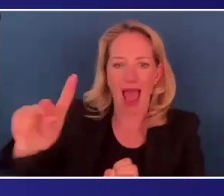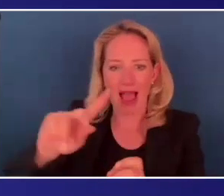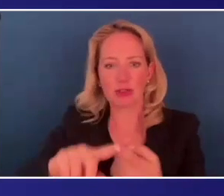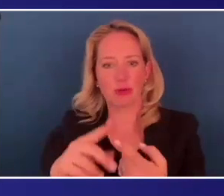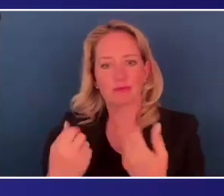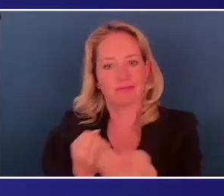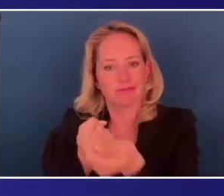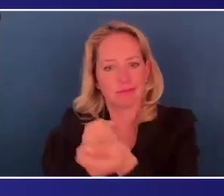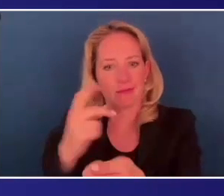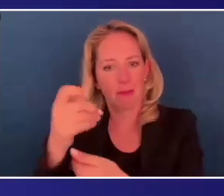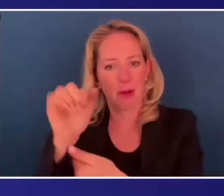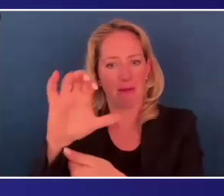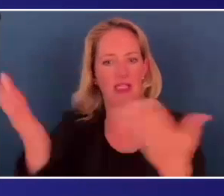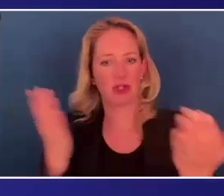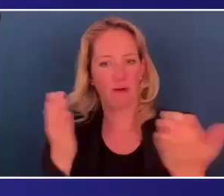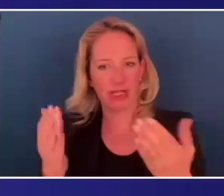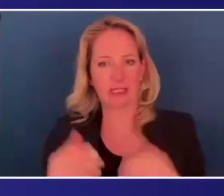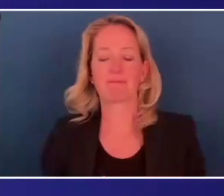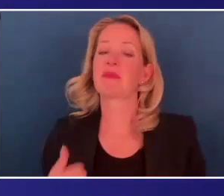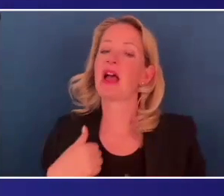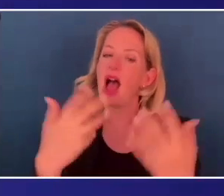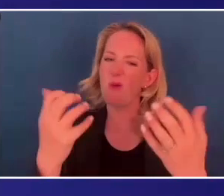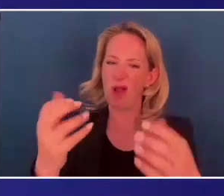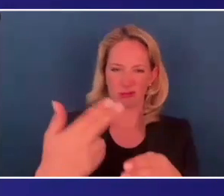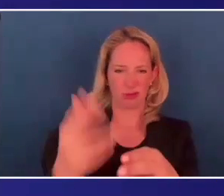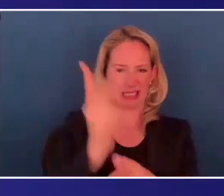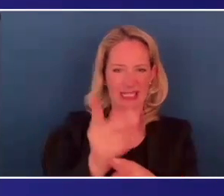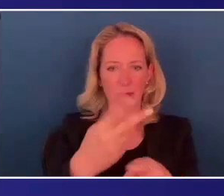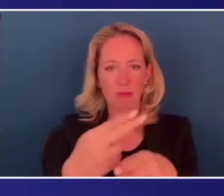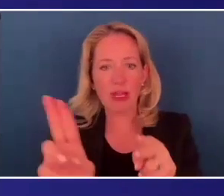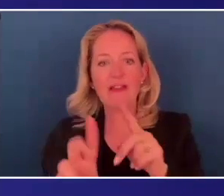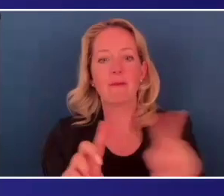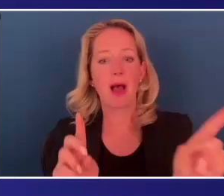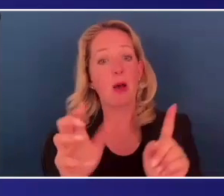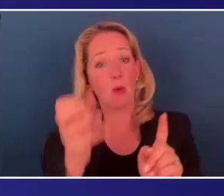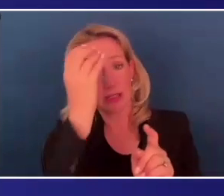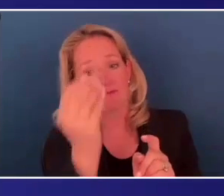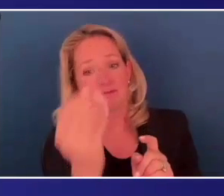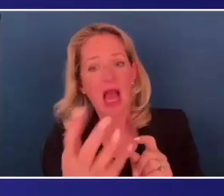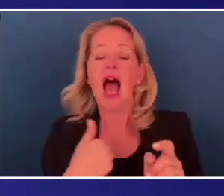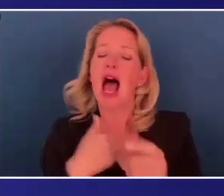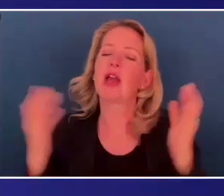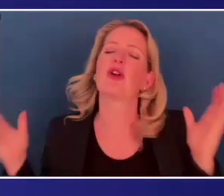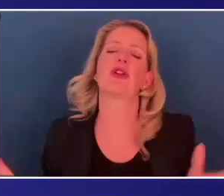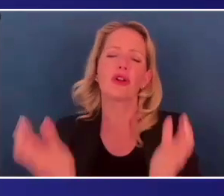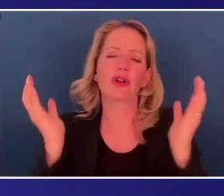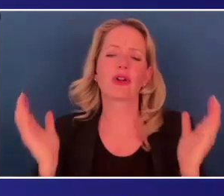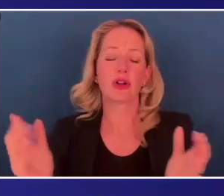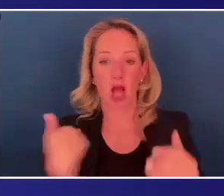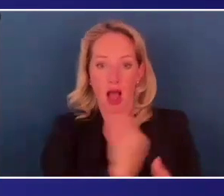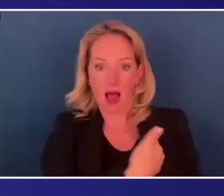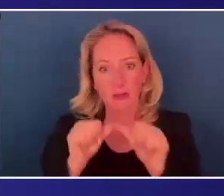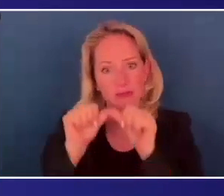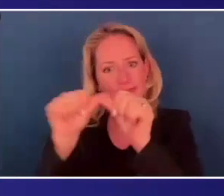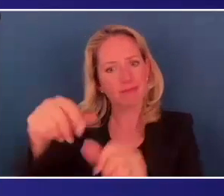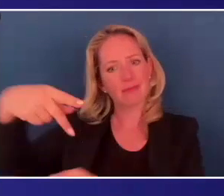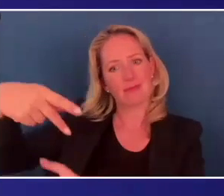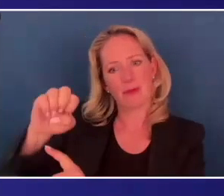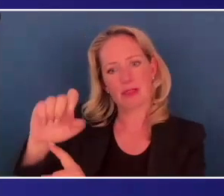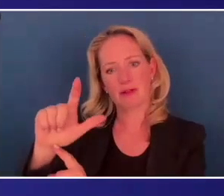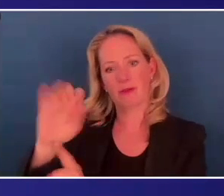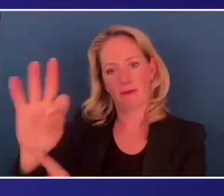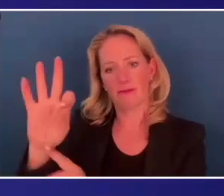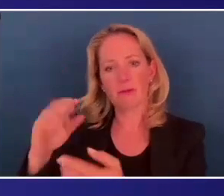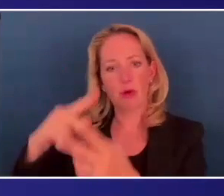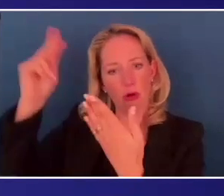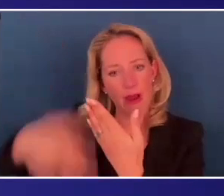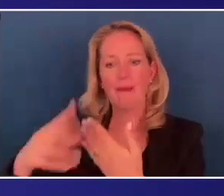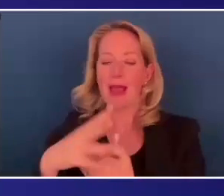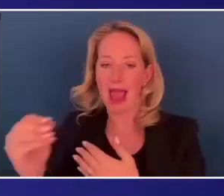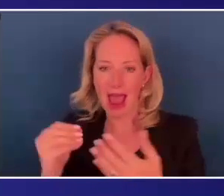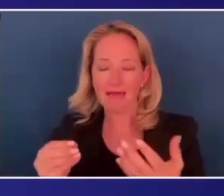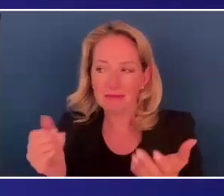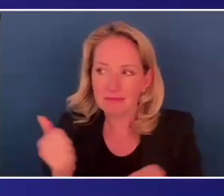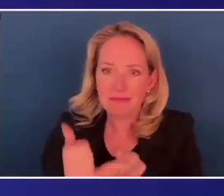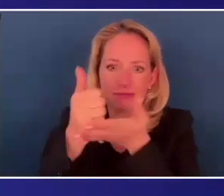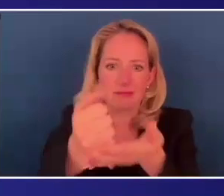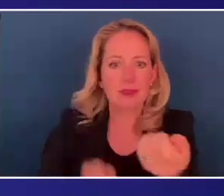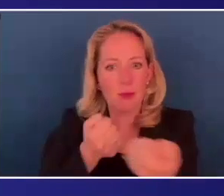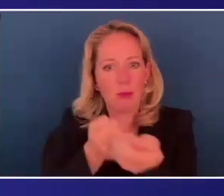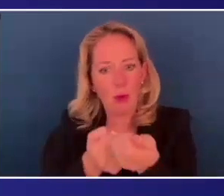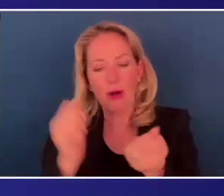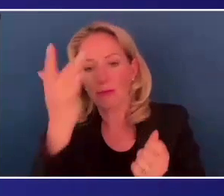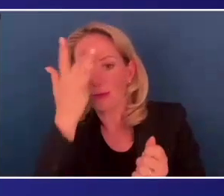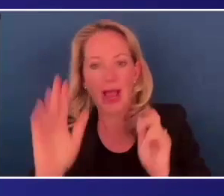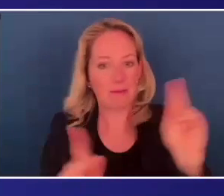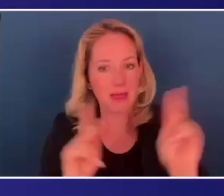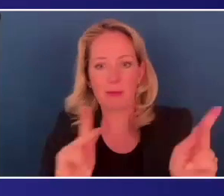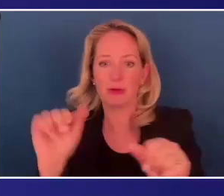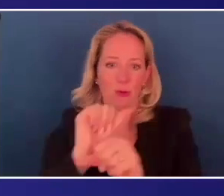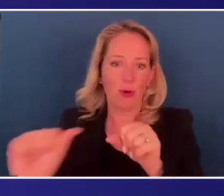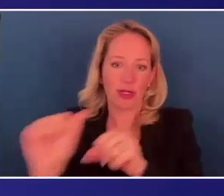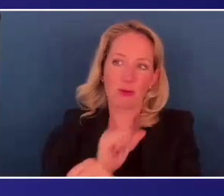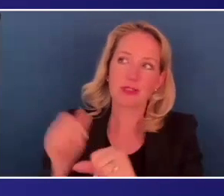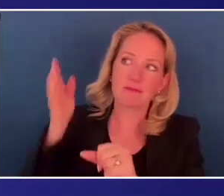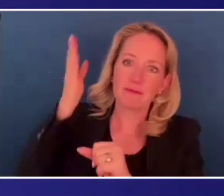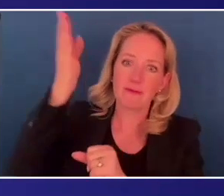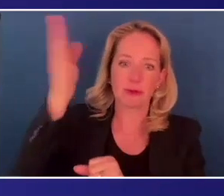I will keep it brief and leave it there but just want to say that I urge us to continue this really important program and to enable all of these brave people to continue working toward this collective future.